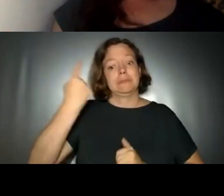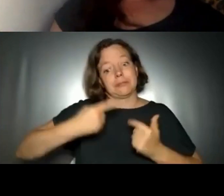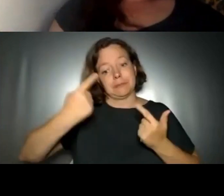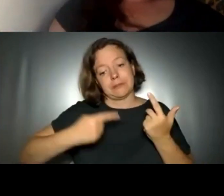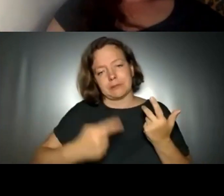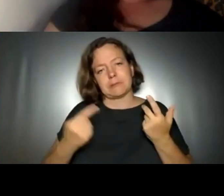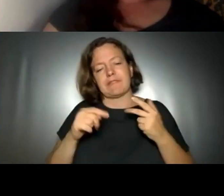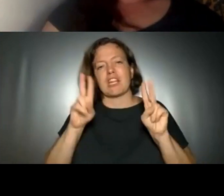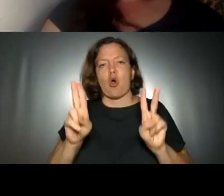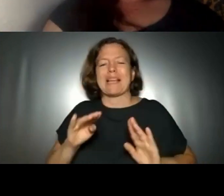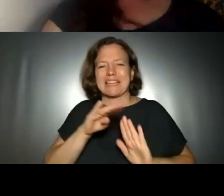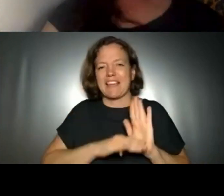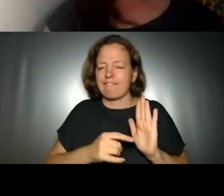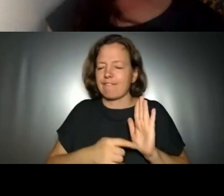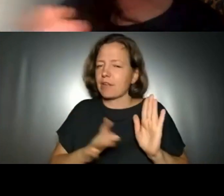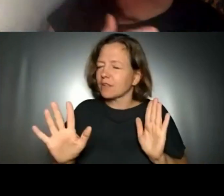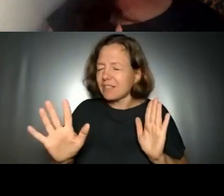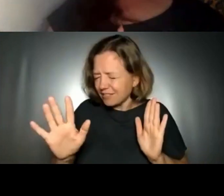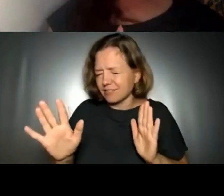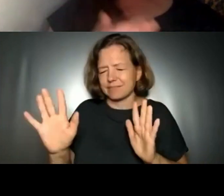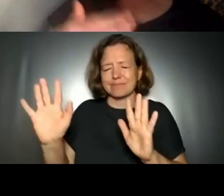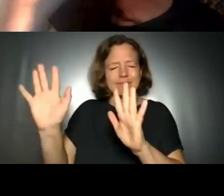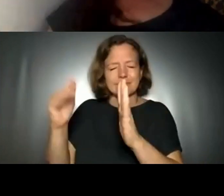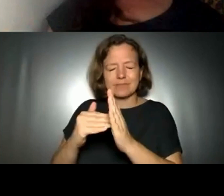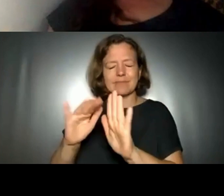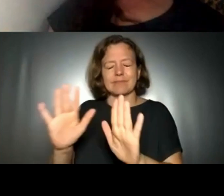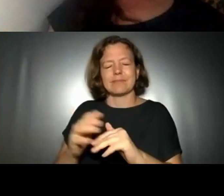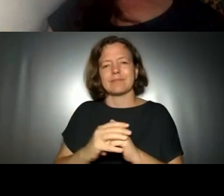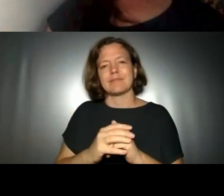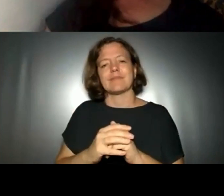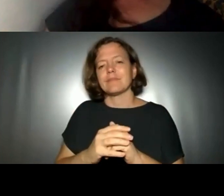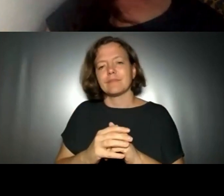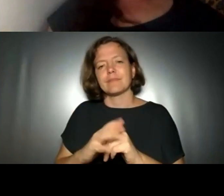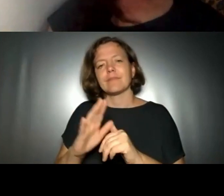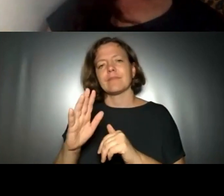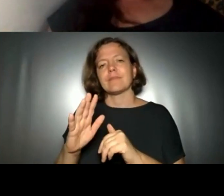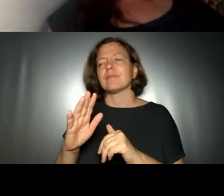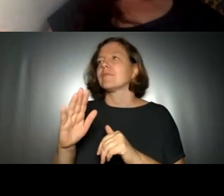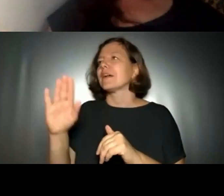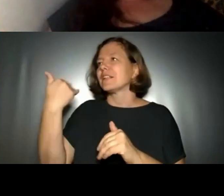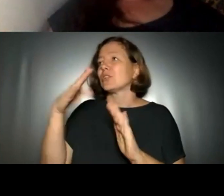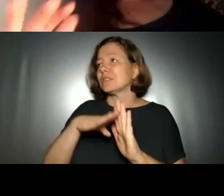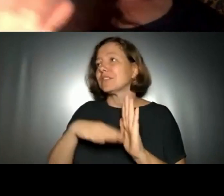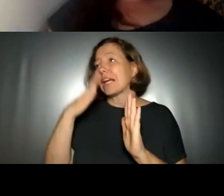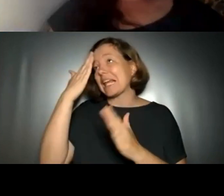I want them to see it for what it is. That actually we can say: "No, we know this shit. So, you don't need to comment.